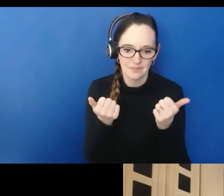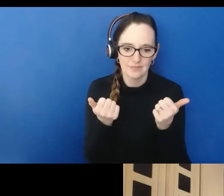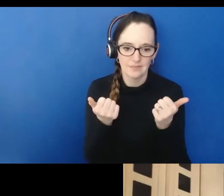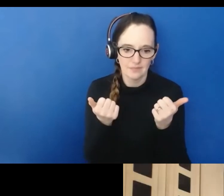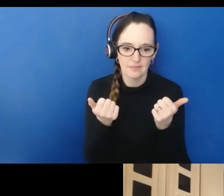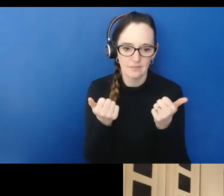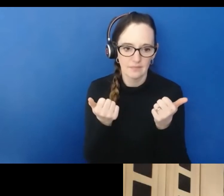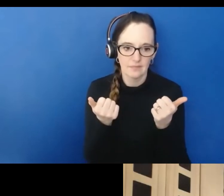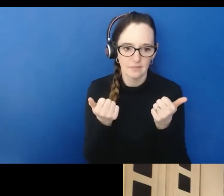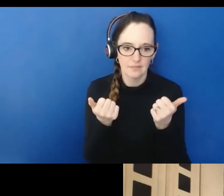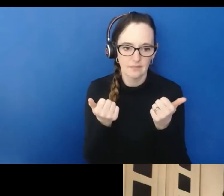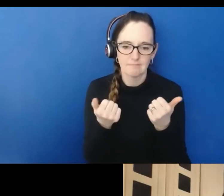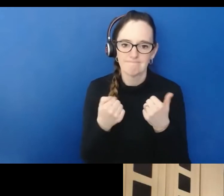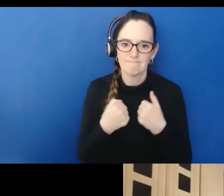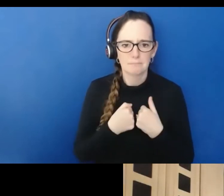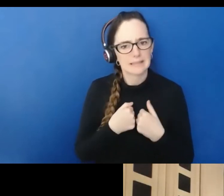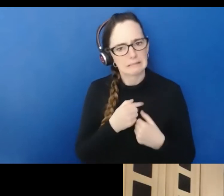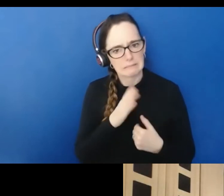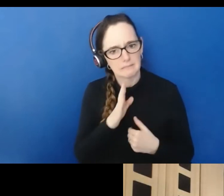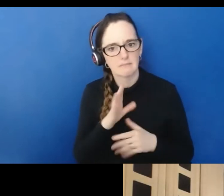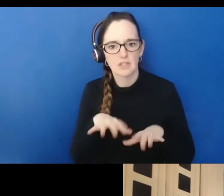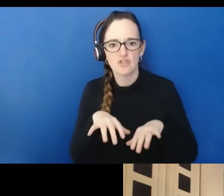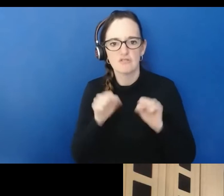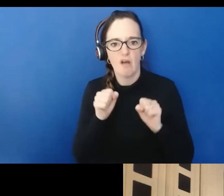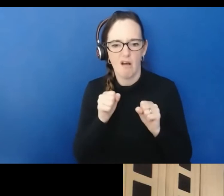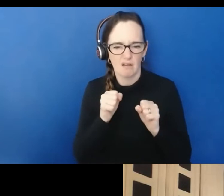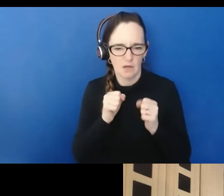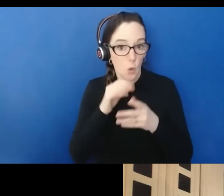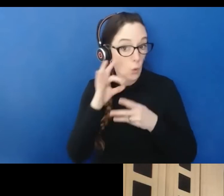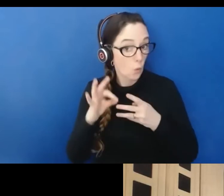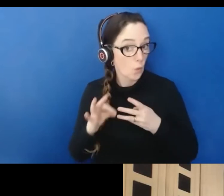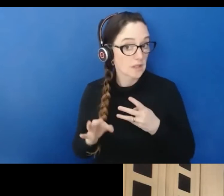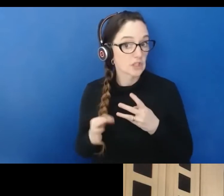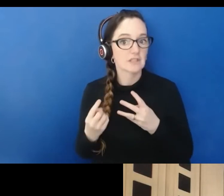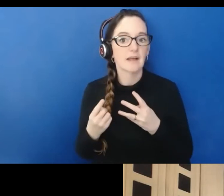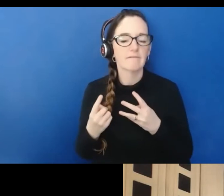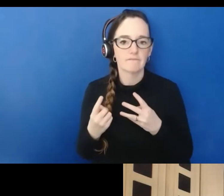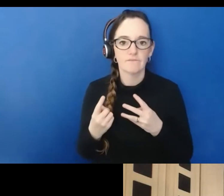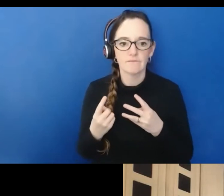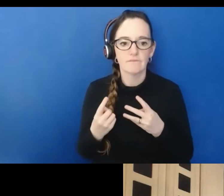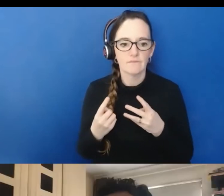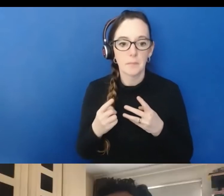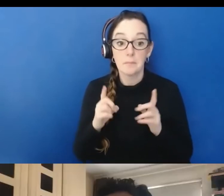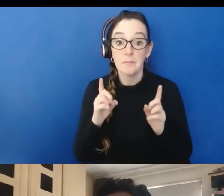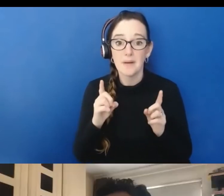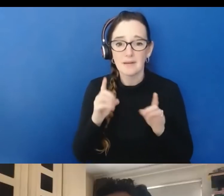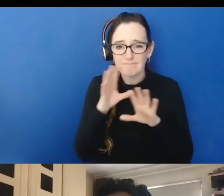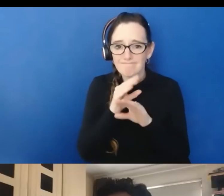I'm going to dive in with a handful of questions. But I'm just going to remind everyone listening,